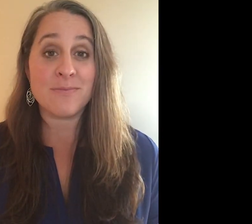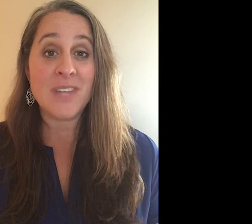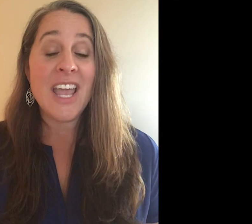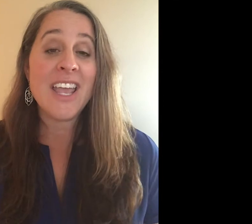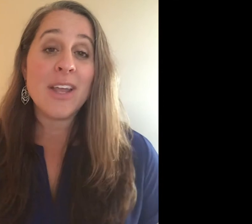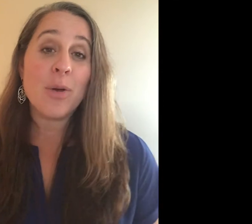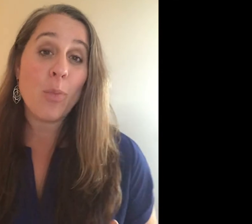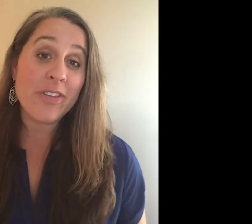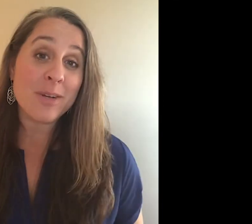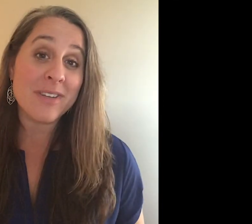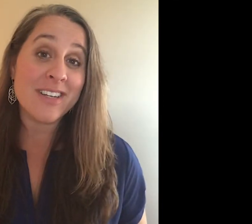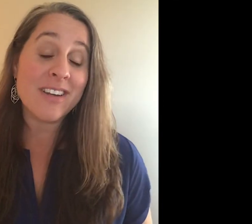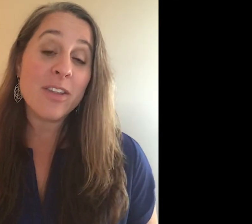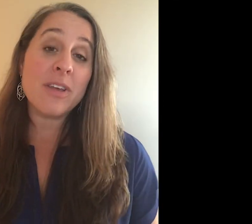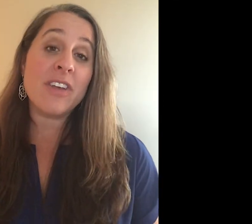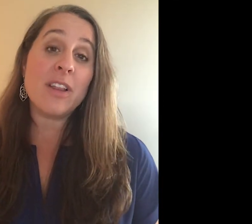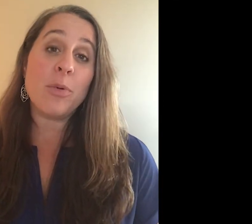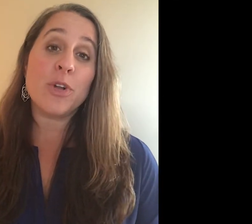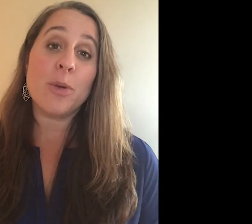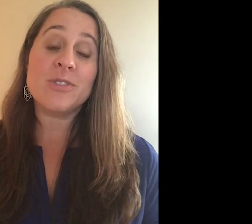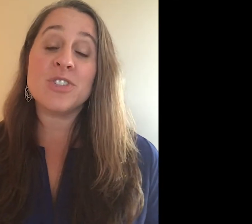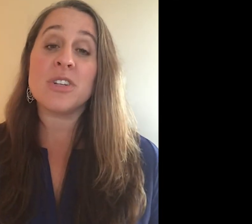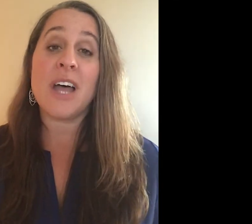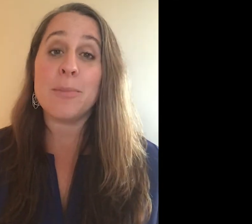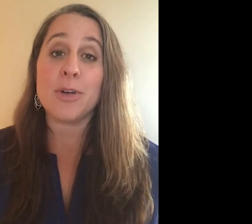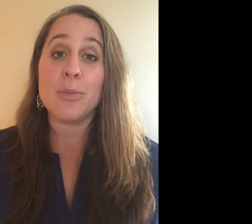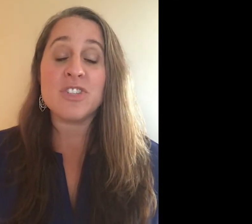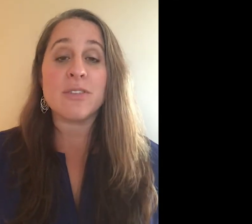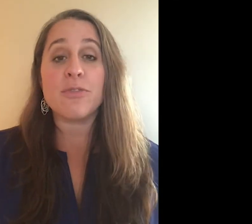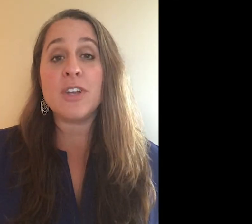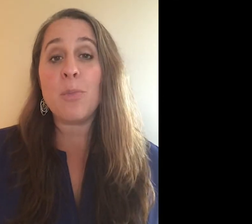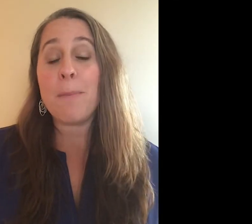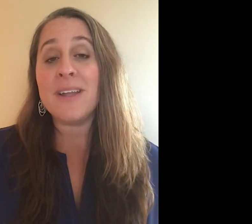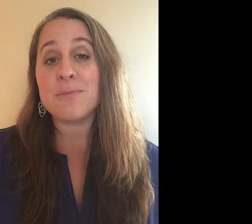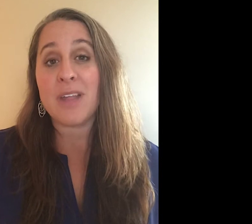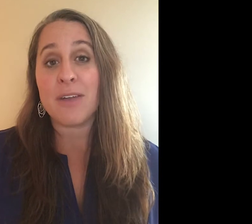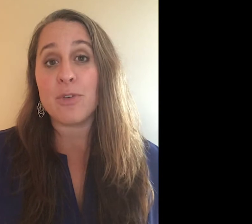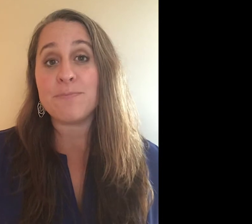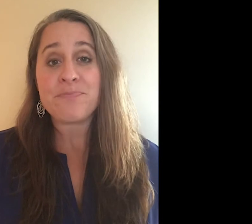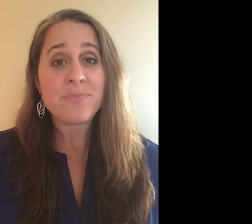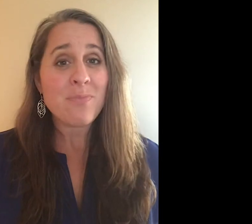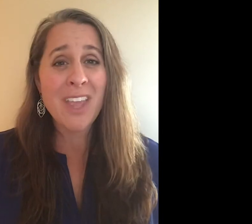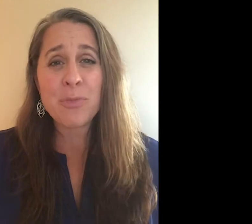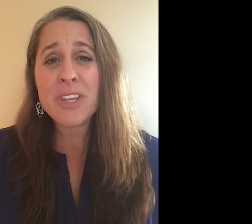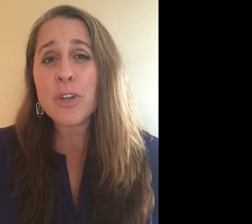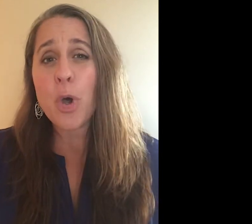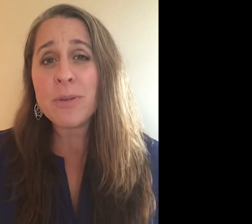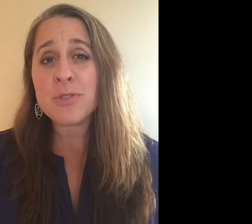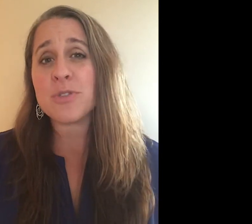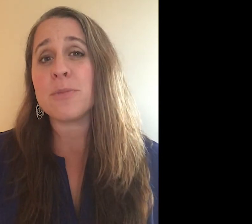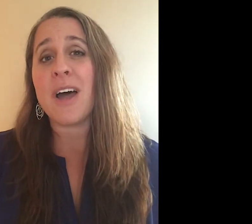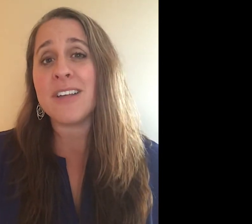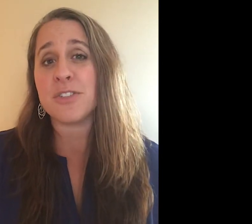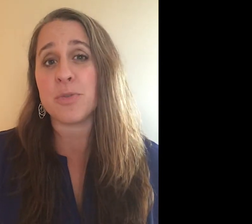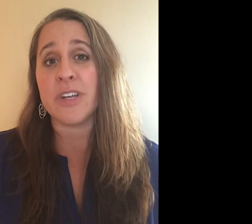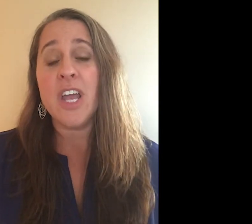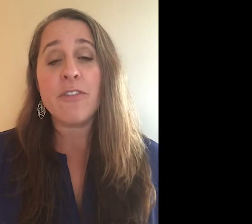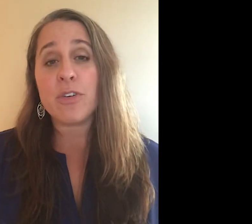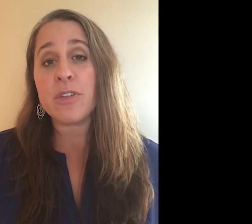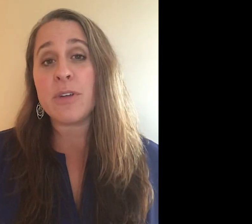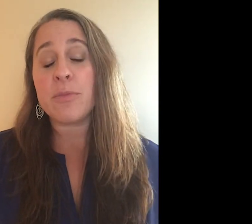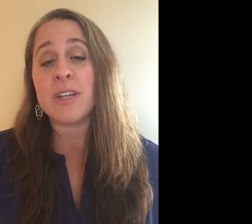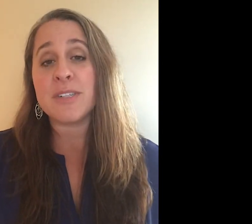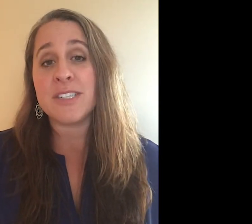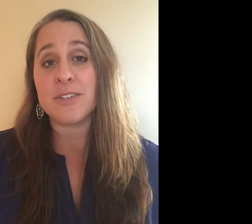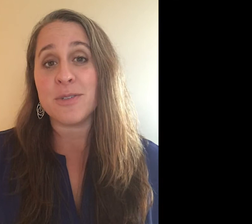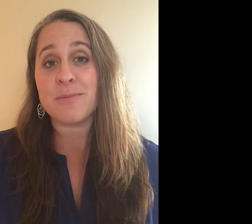When completed, these titles will be available on the Global Digital Library (GDL), a free web-based platform and open source repository of early grade reading materials.